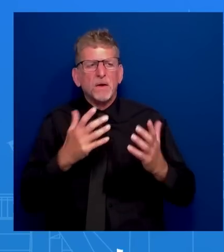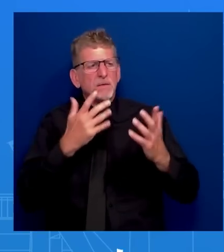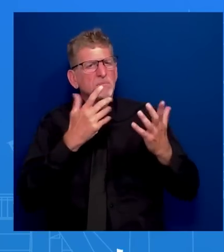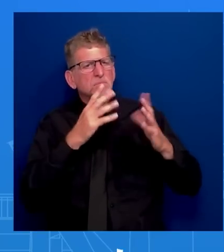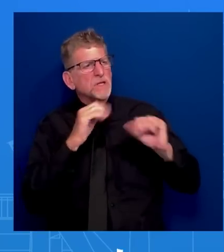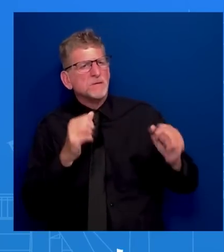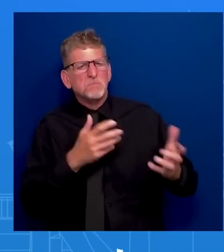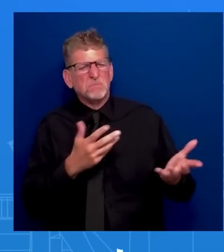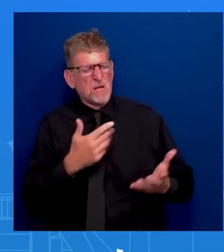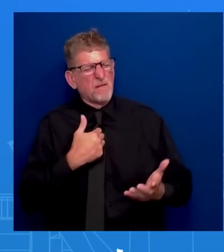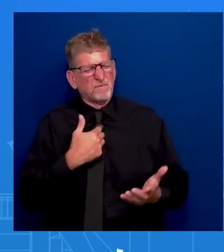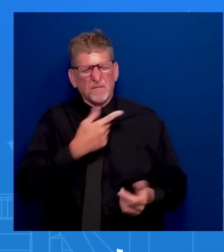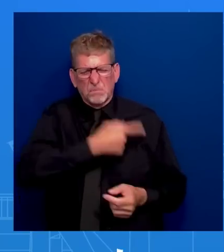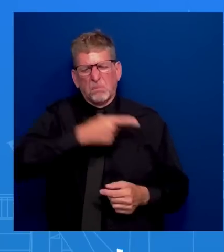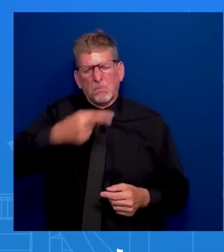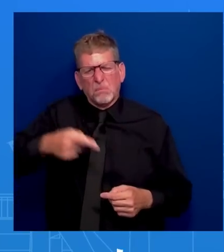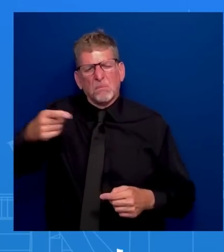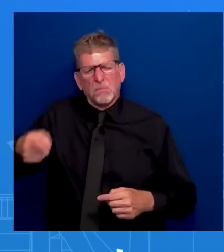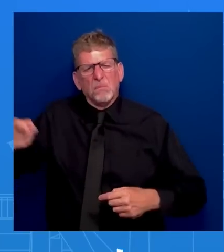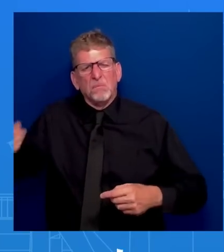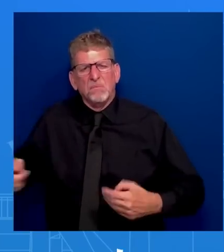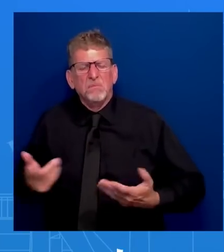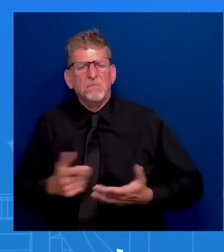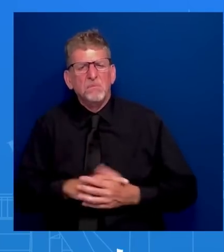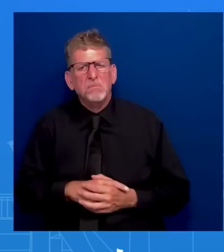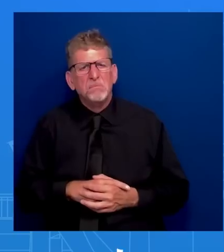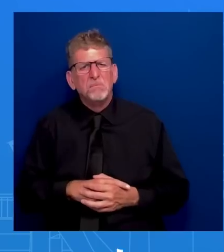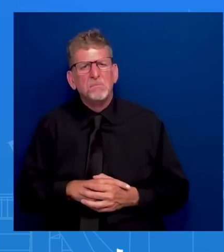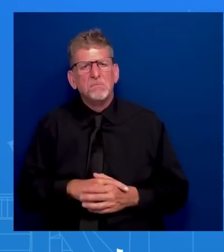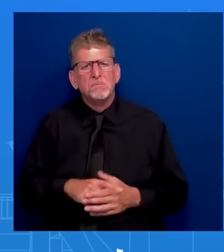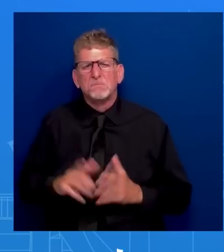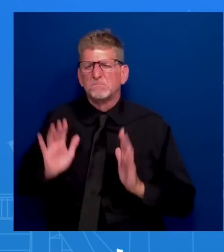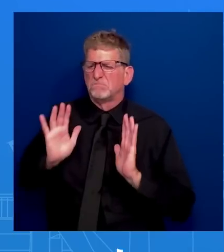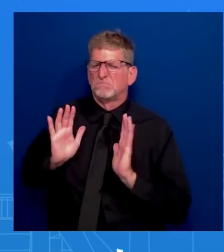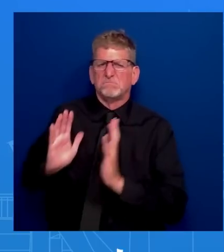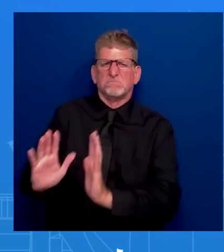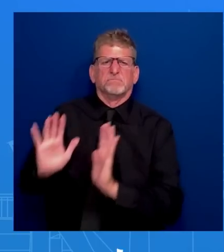She spoke to this earlier today. She was on some -- one of your colleagues' networks,